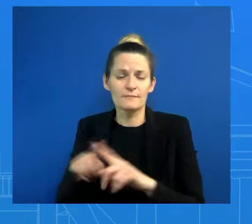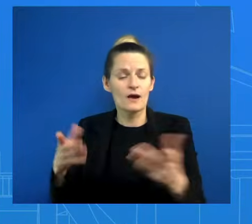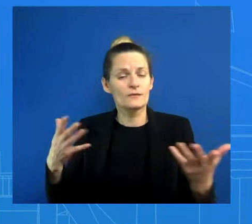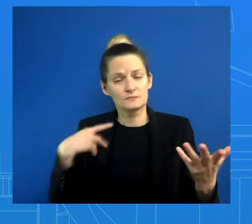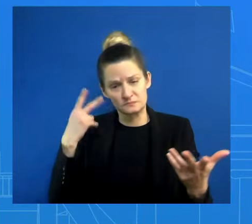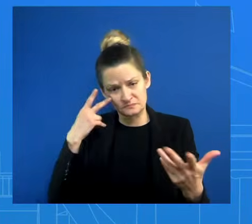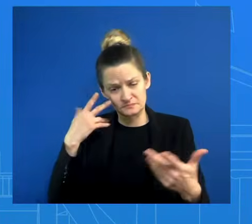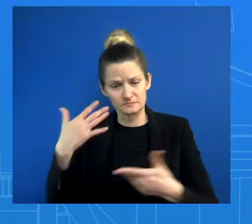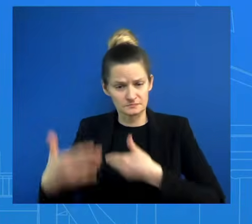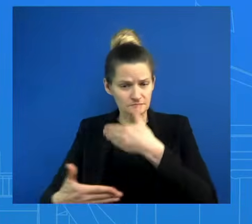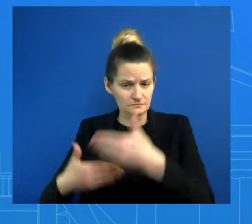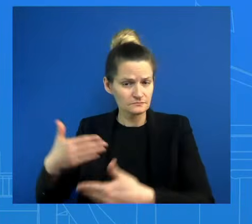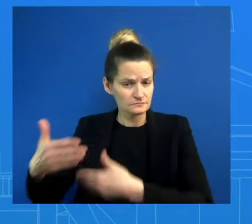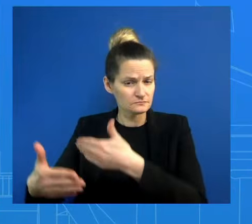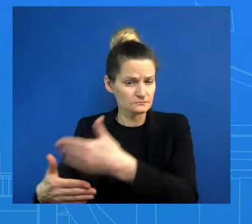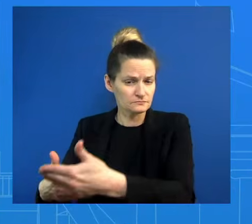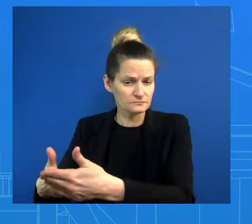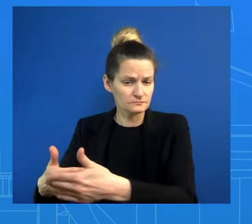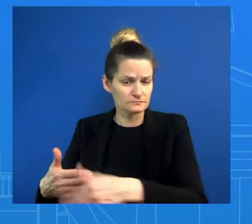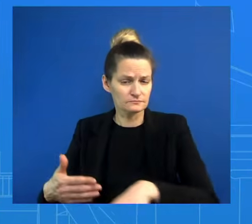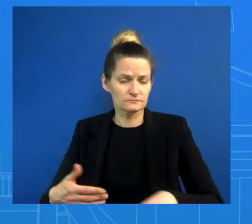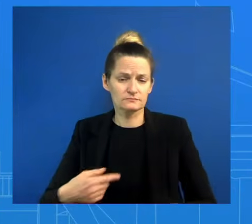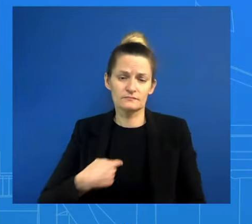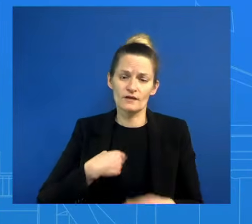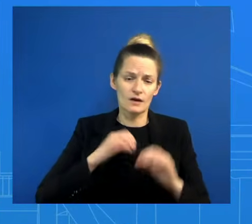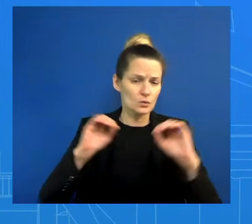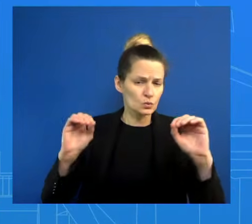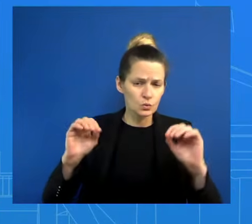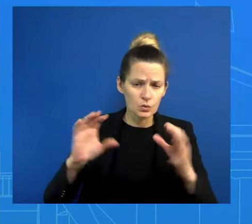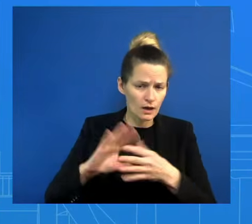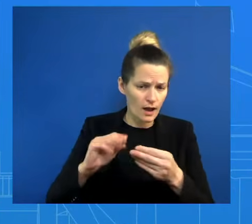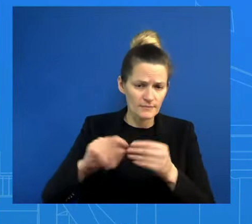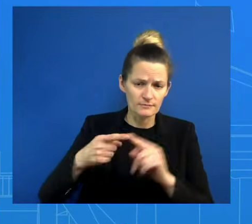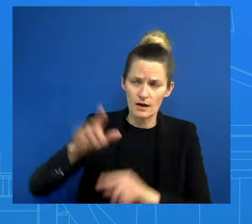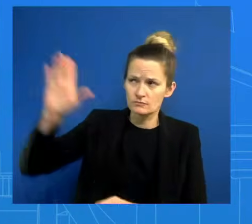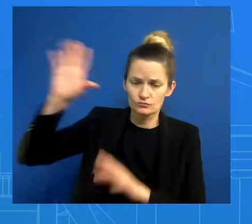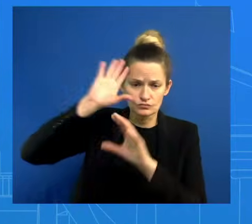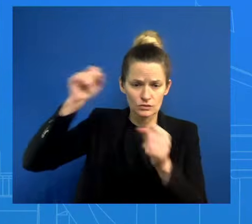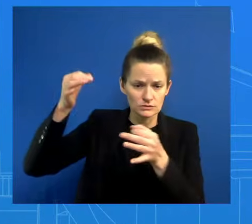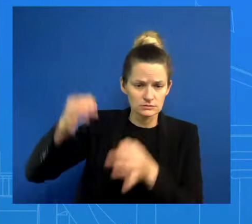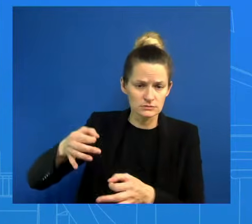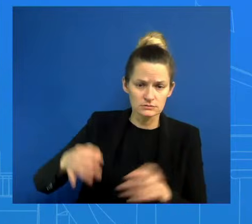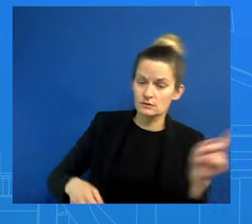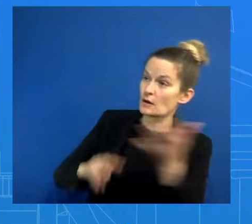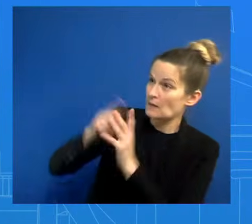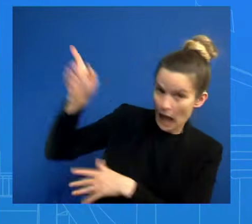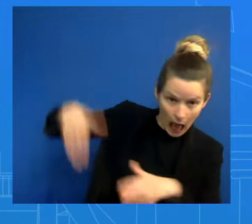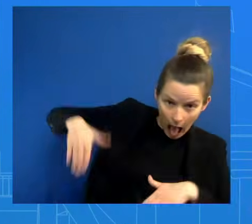The Press: So, he has not yet made a decision ? Ms. Jean-Pierre: I just haven't -- I have not spoken to him about this, and so I'm just not going to get ahead of him.